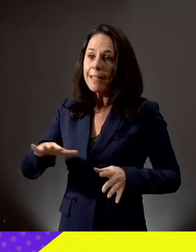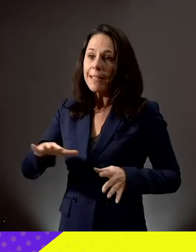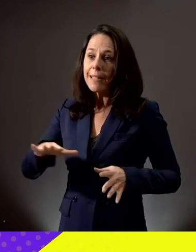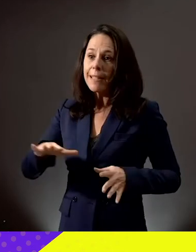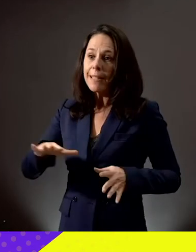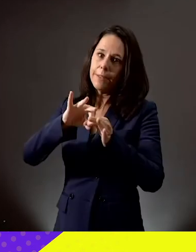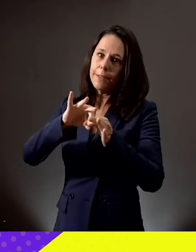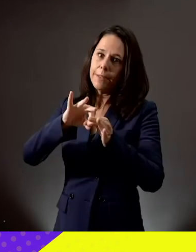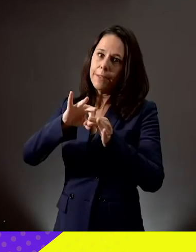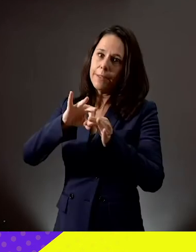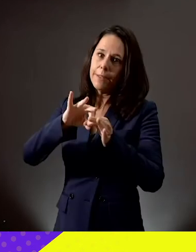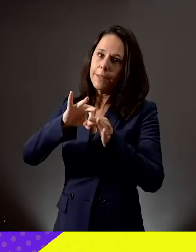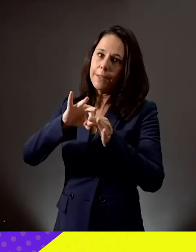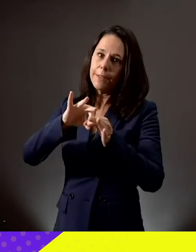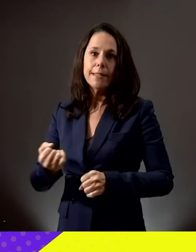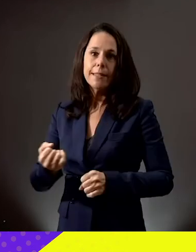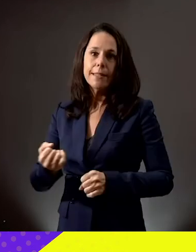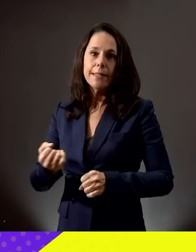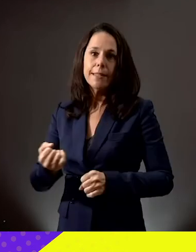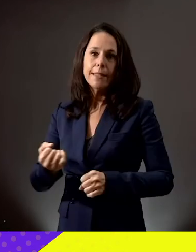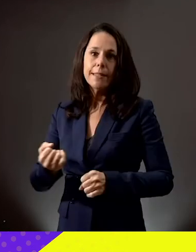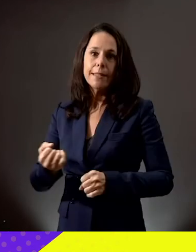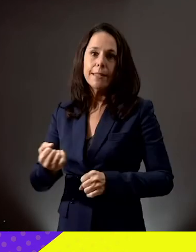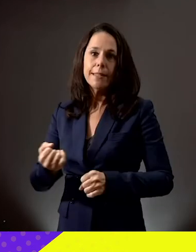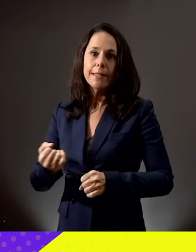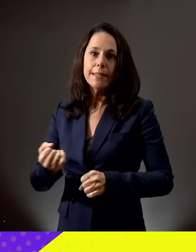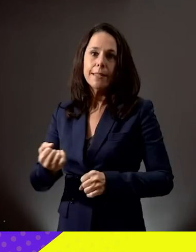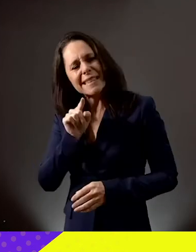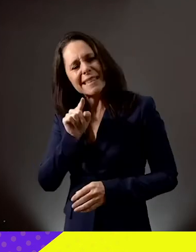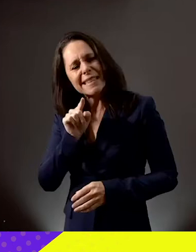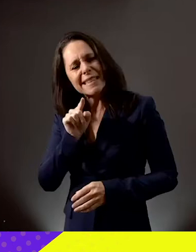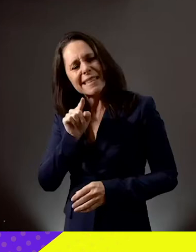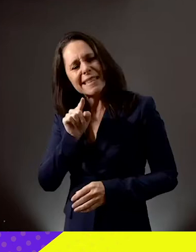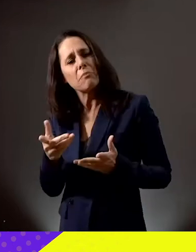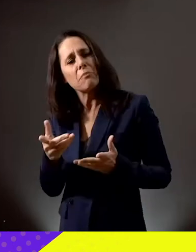Wesley, why has this project become such a resounding success?